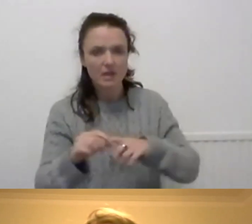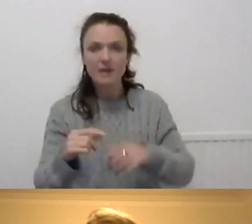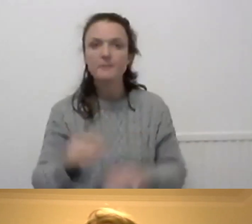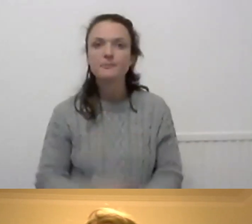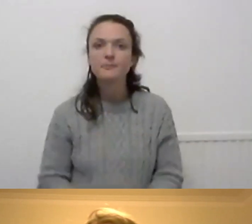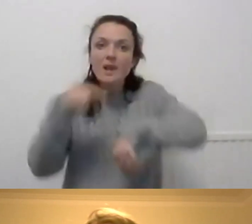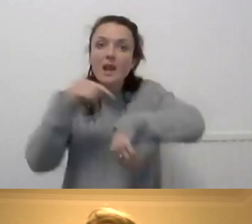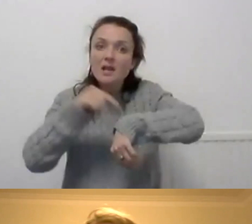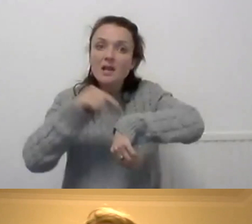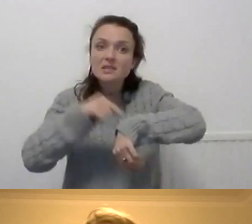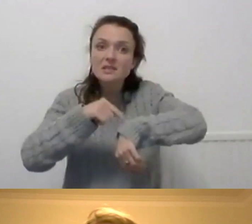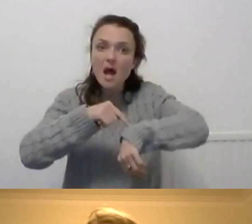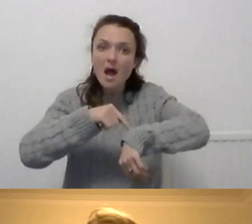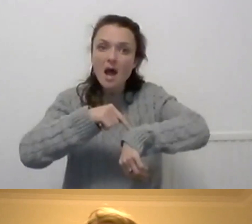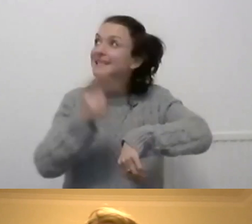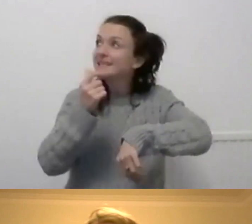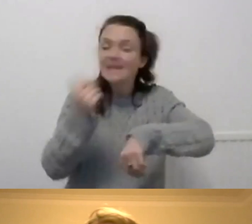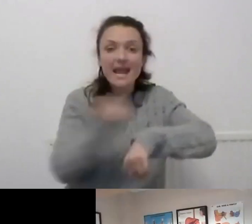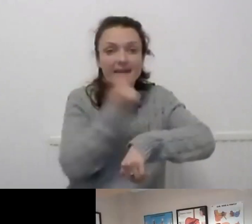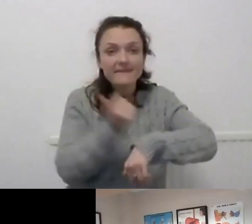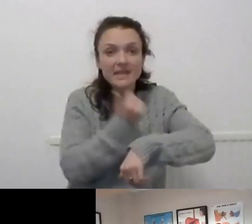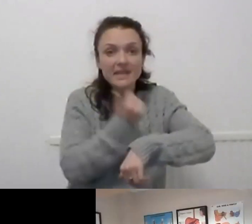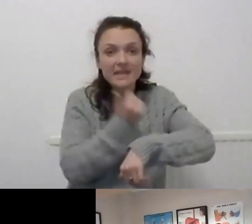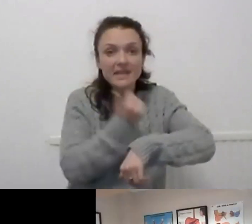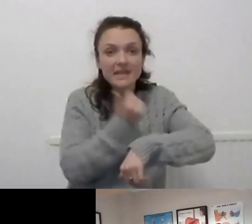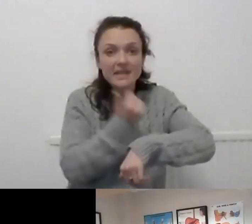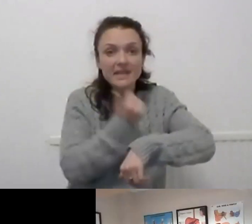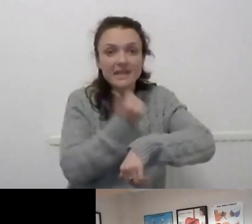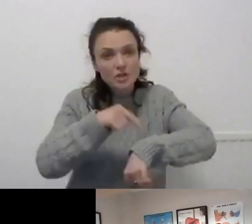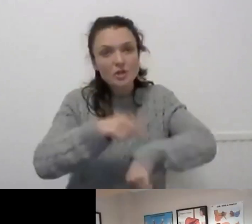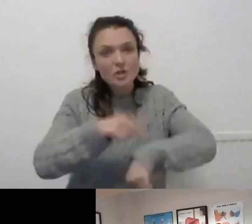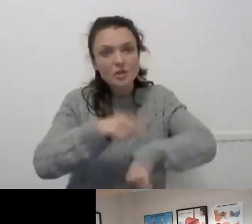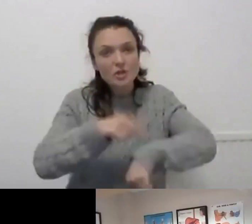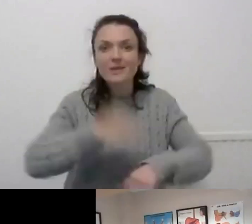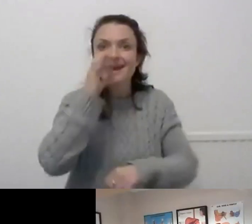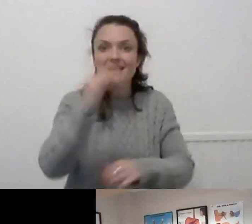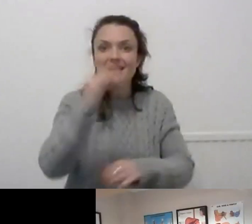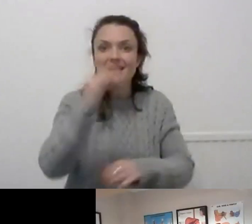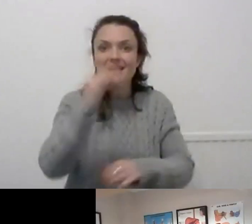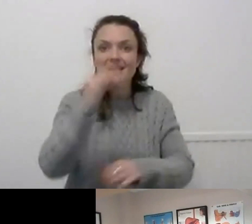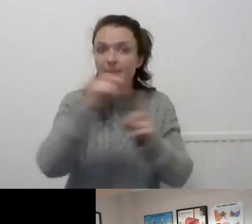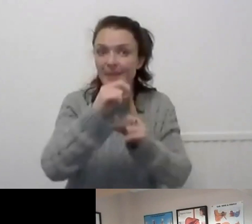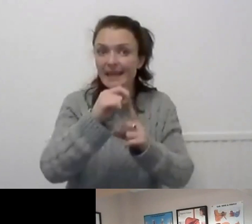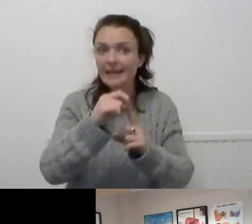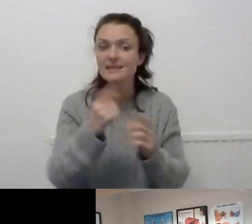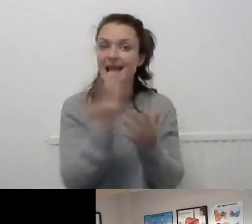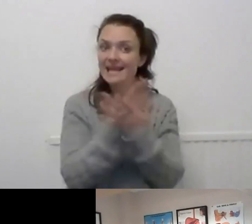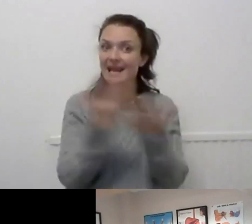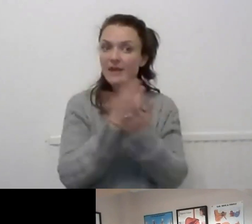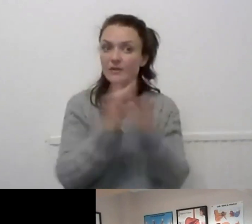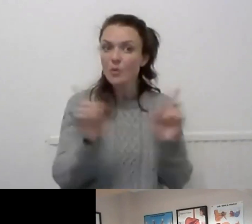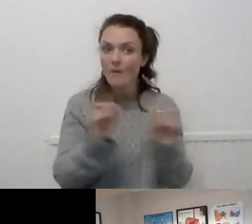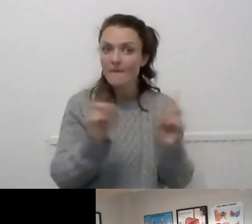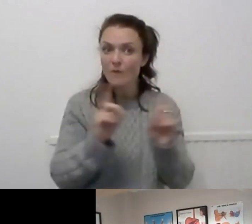we need clarity on breastfeeding and pregnancy with respect to the COVID vaccine. And we've